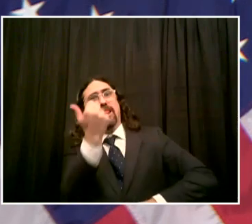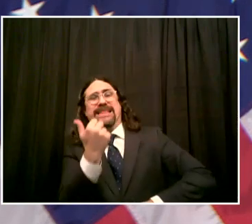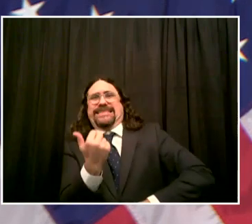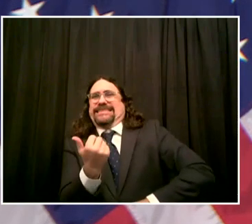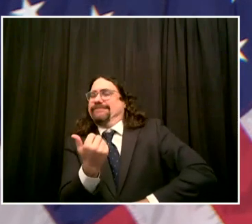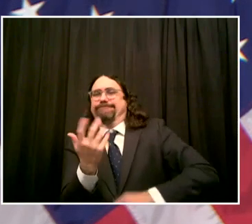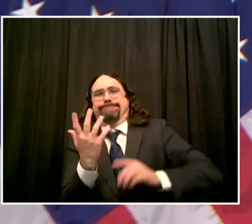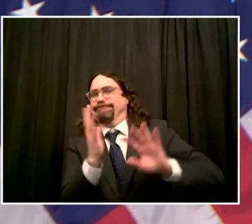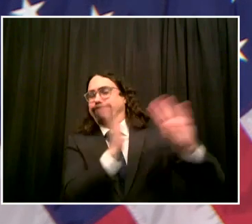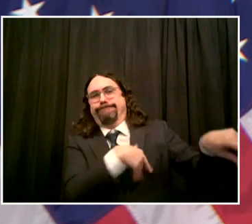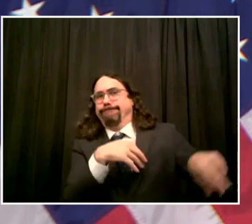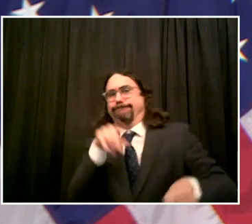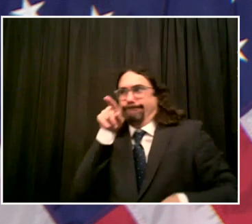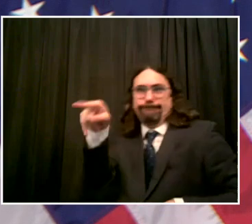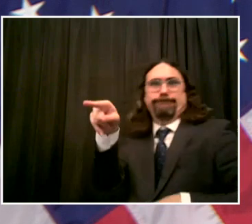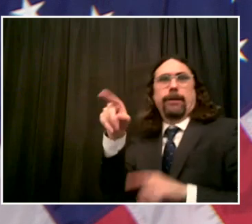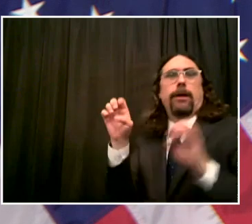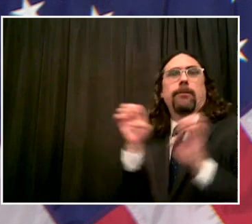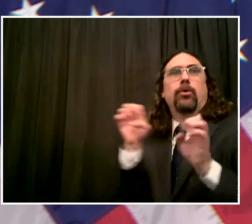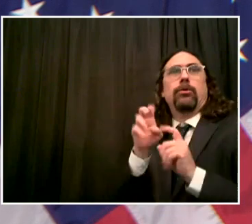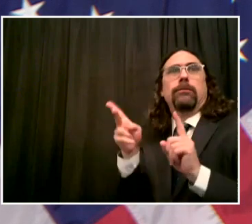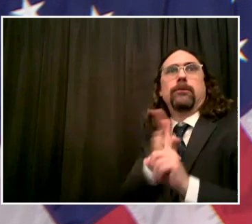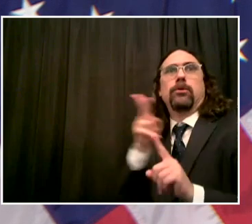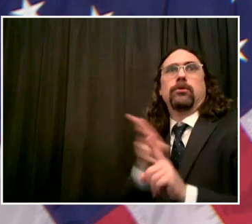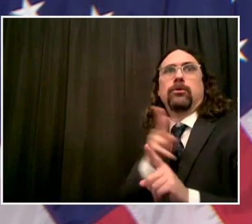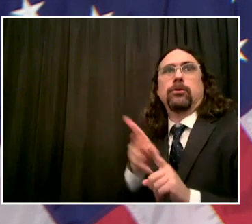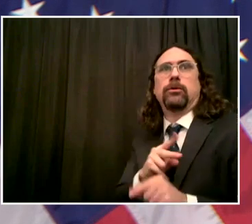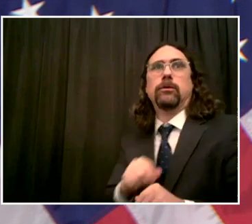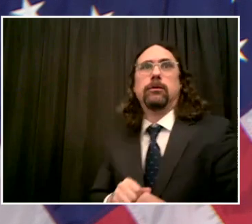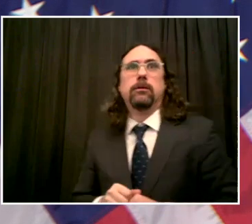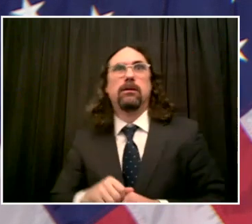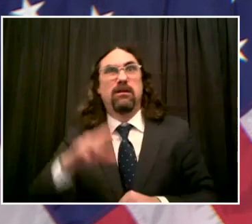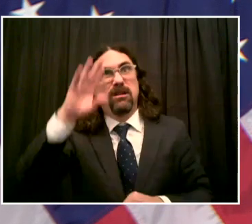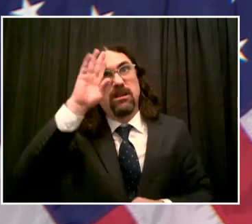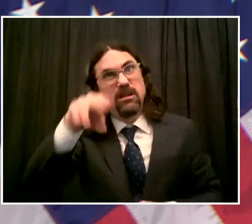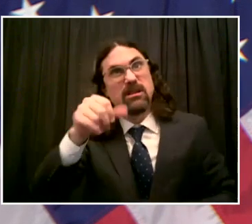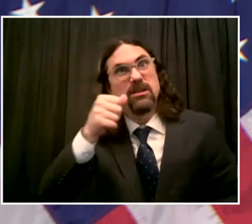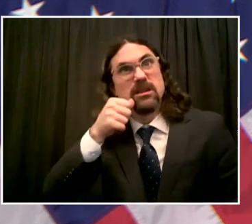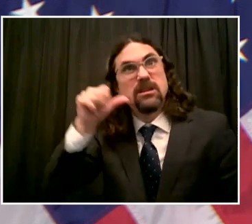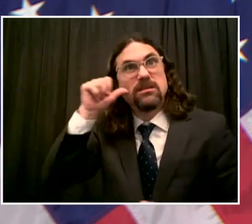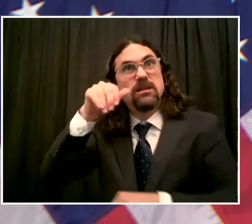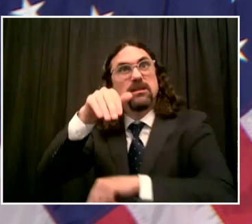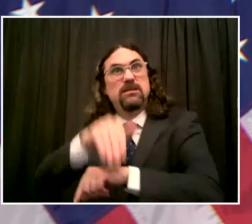RECOVERED. THERE'S A MULTIPLE -- MULTITUDE OF JOBS BEING HANDLED. OF